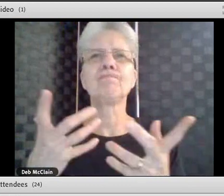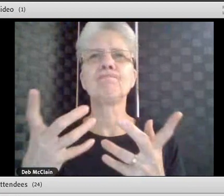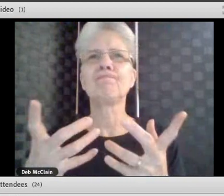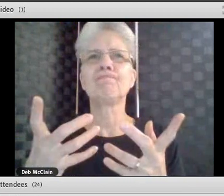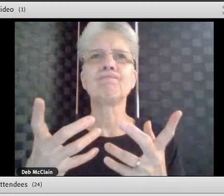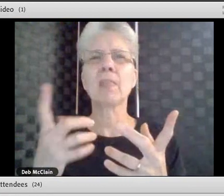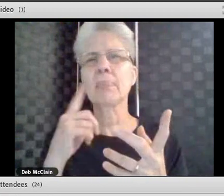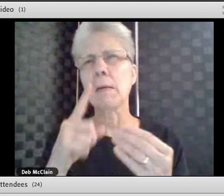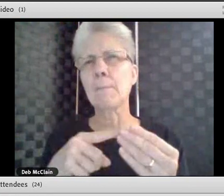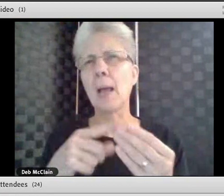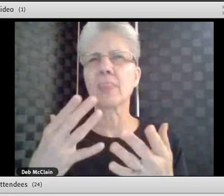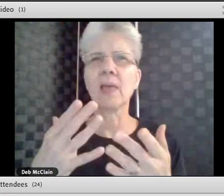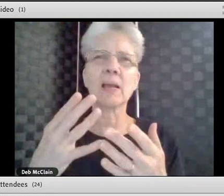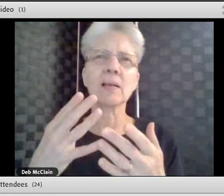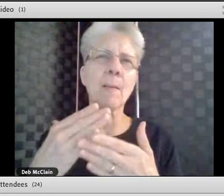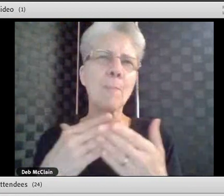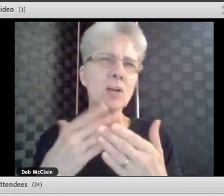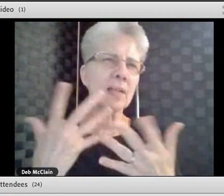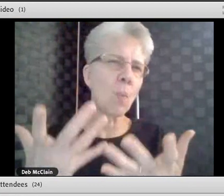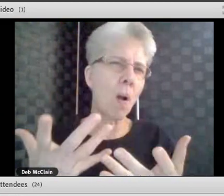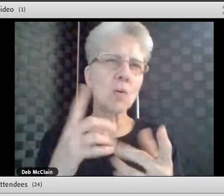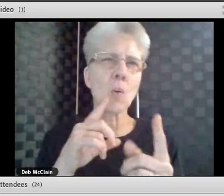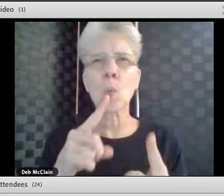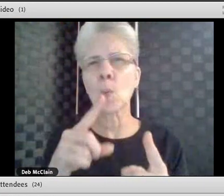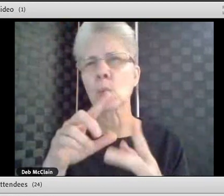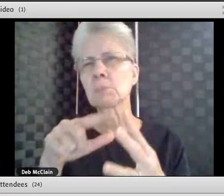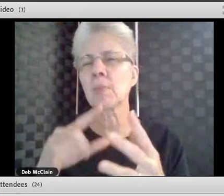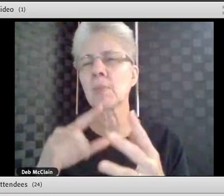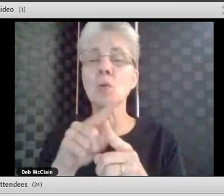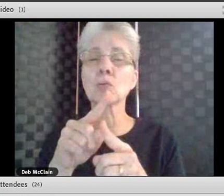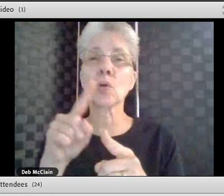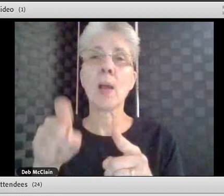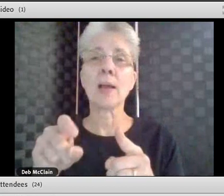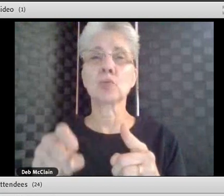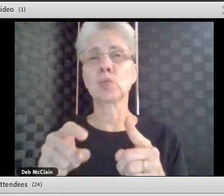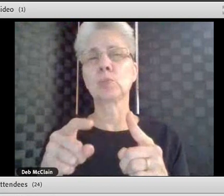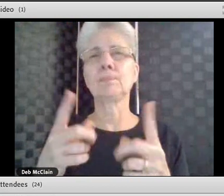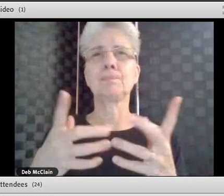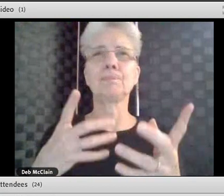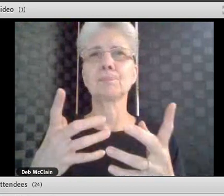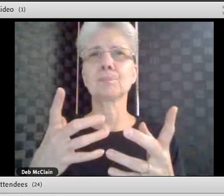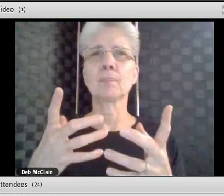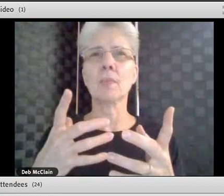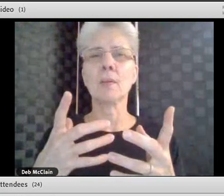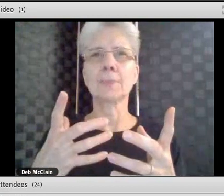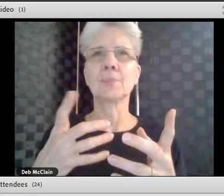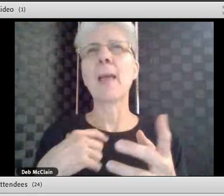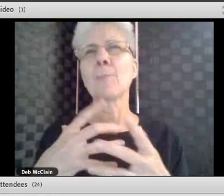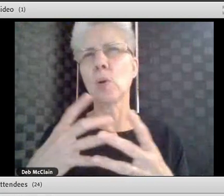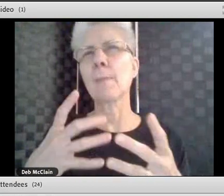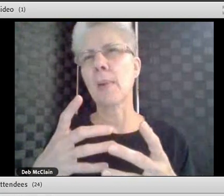They had to think about things, what components they wanted, and then they also had to --